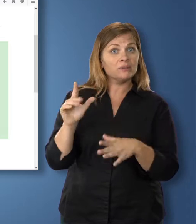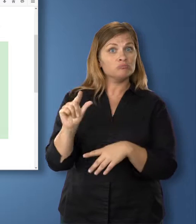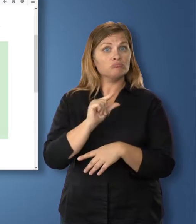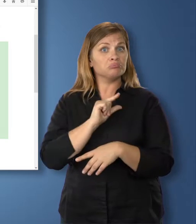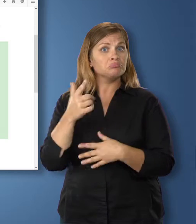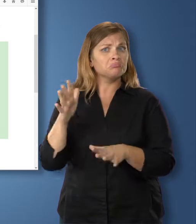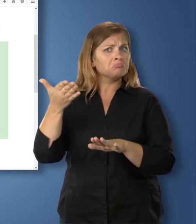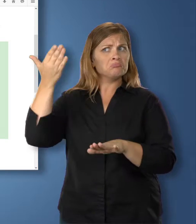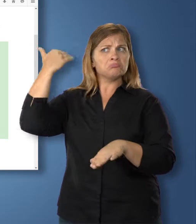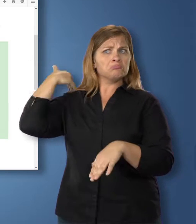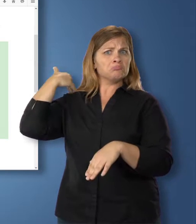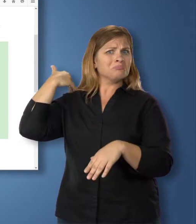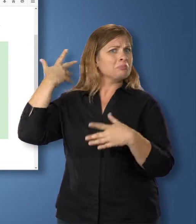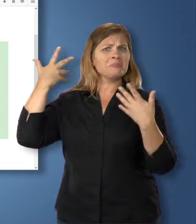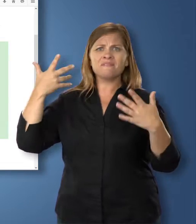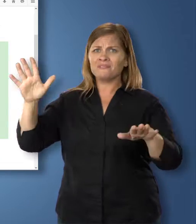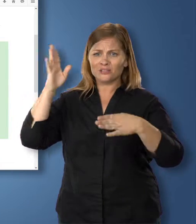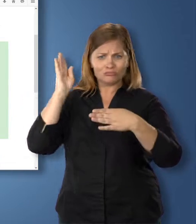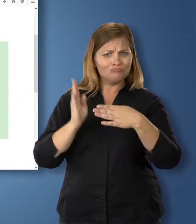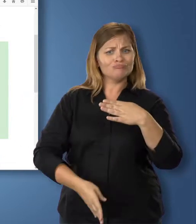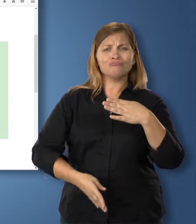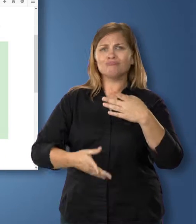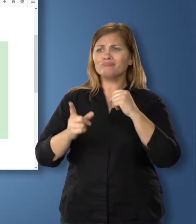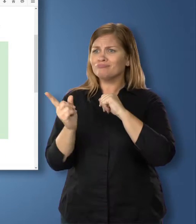my felony sentence has expired (been completed)